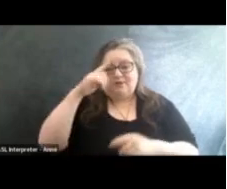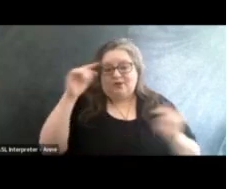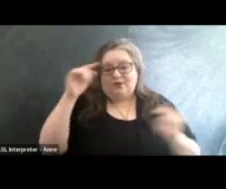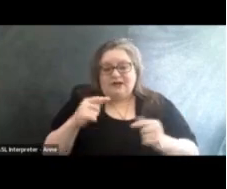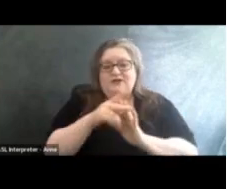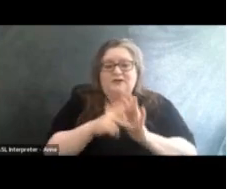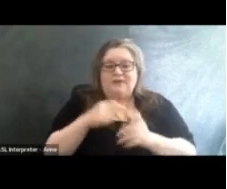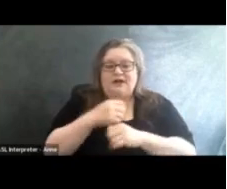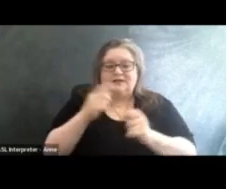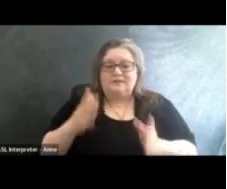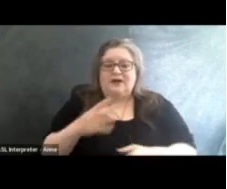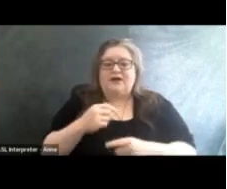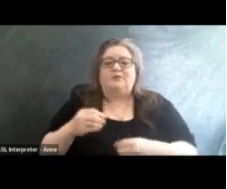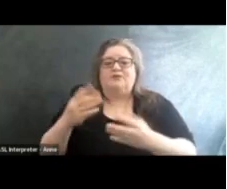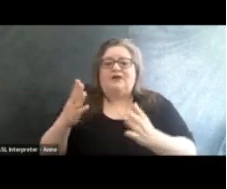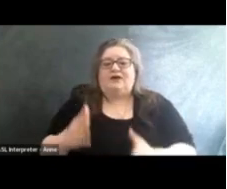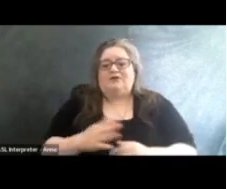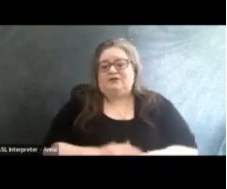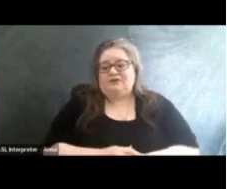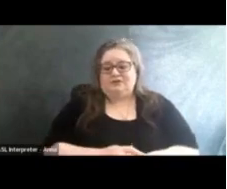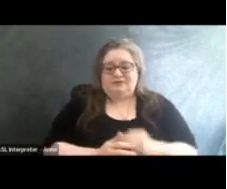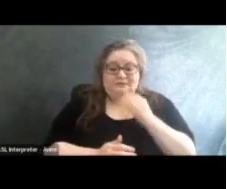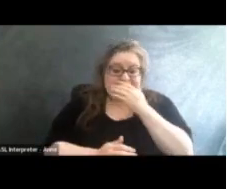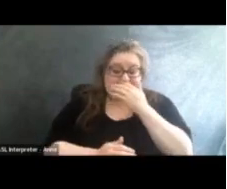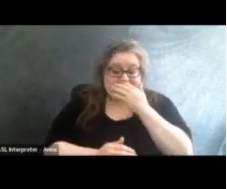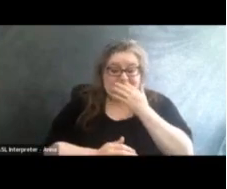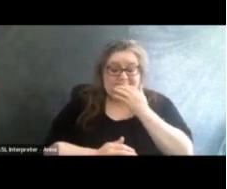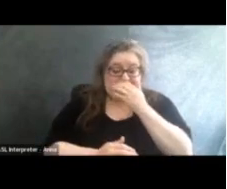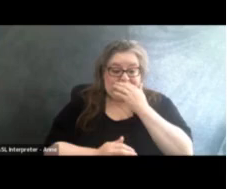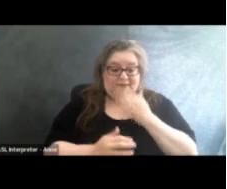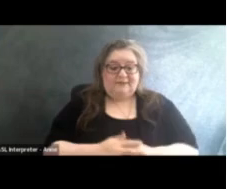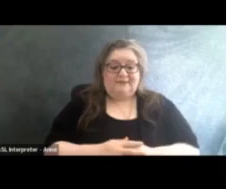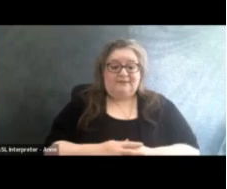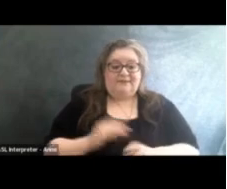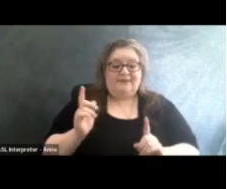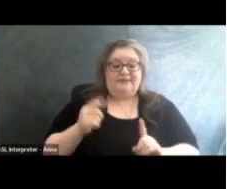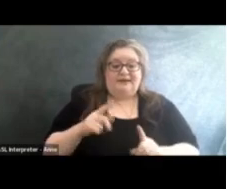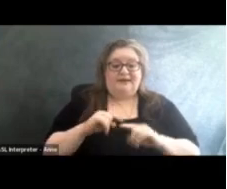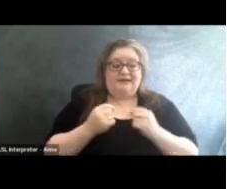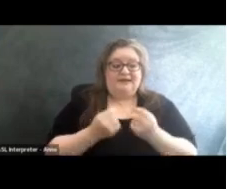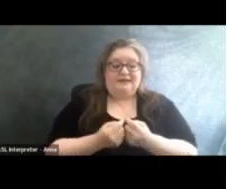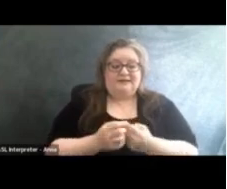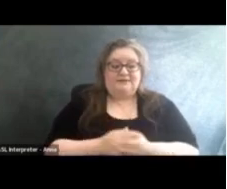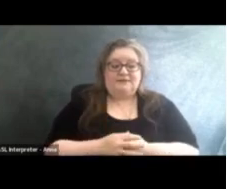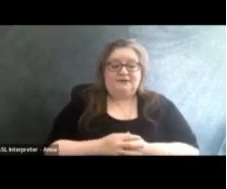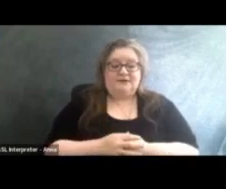and providers. Here is the key TBI TARC team. You will later